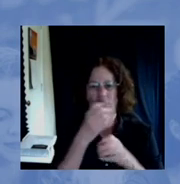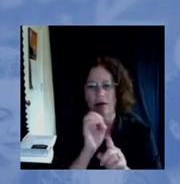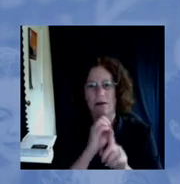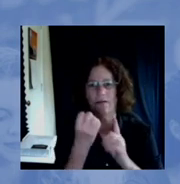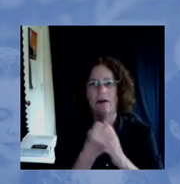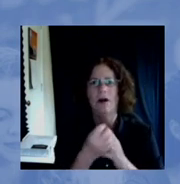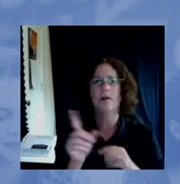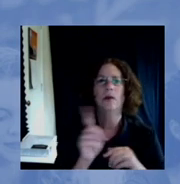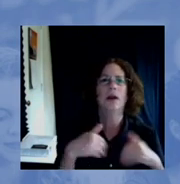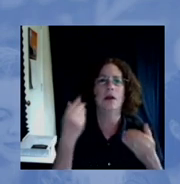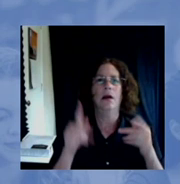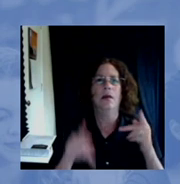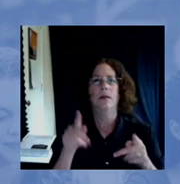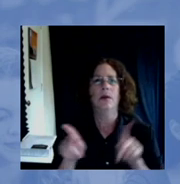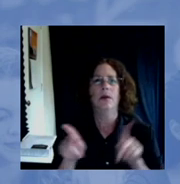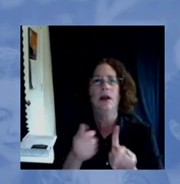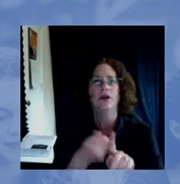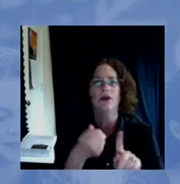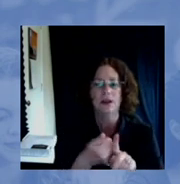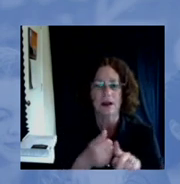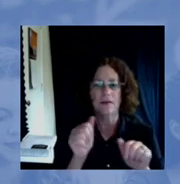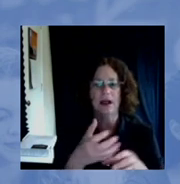LIKE YOURSELF CAN GET THE EDUCATION THEY NEED AND THRIVE?